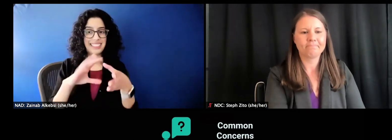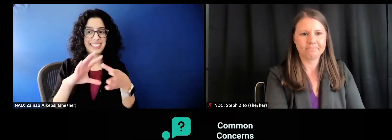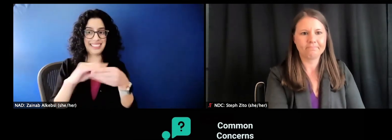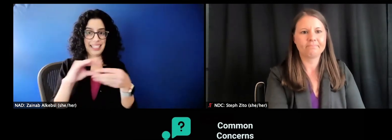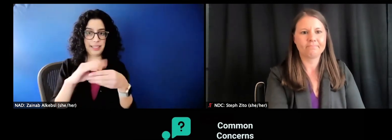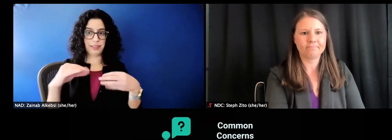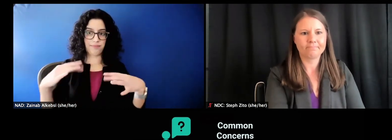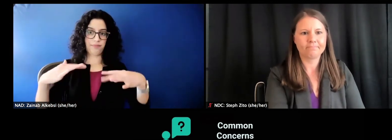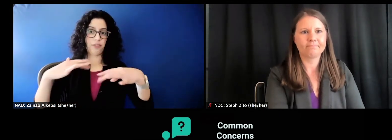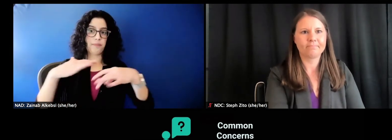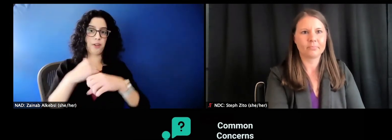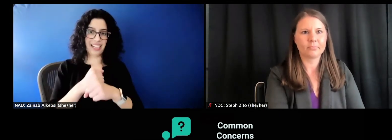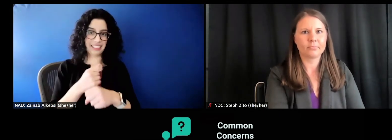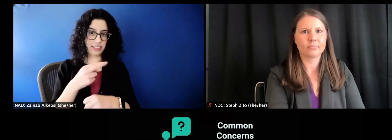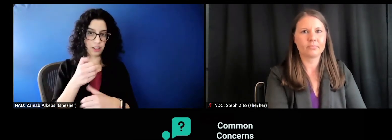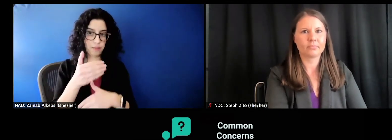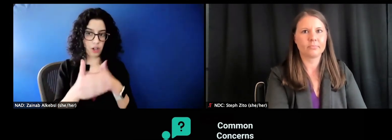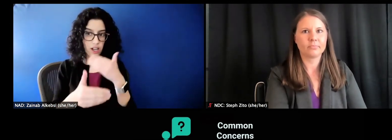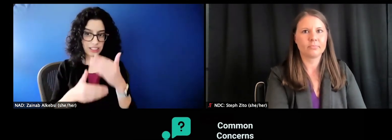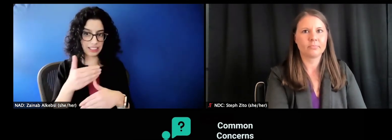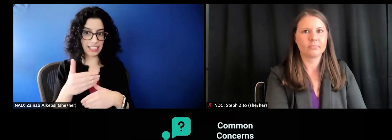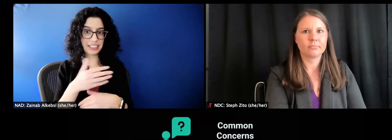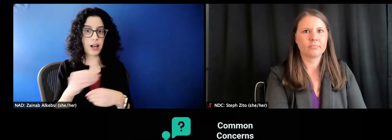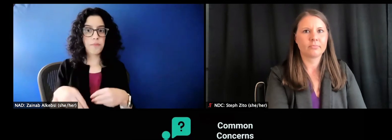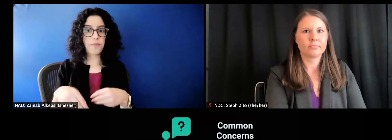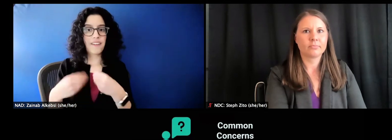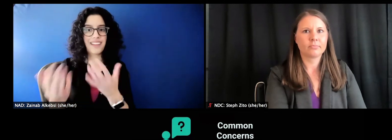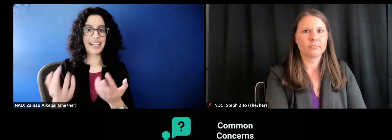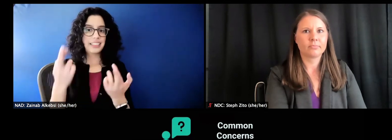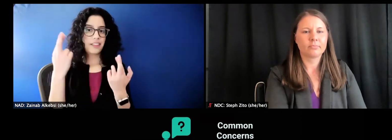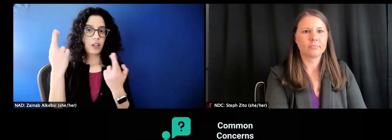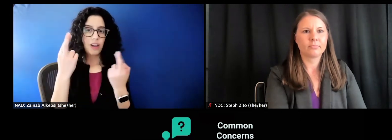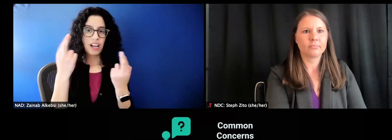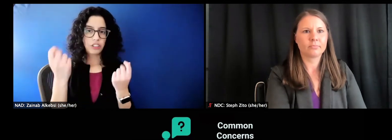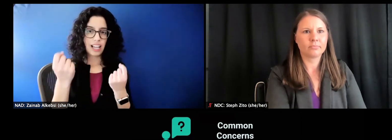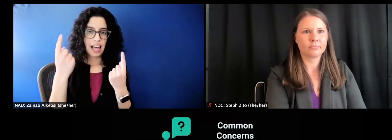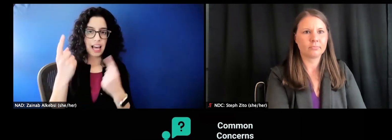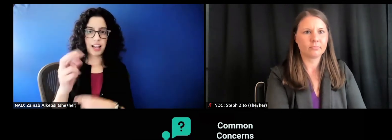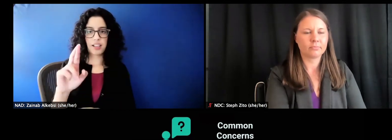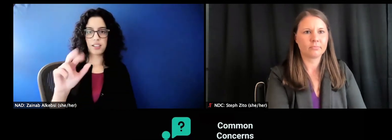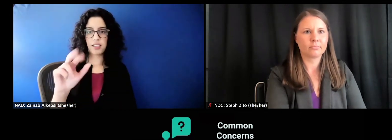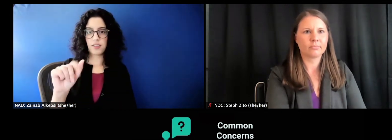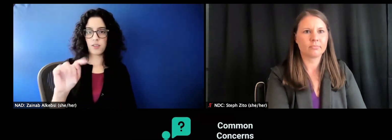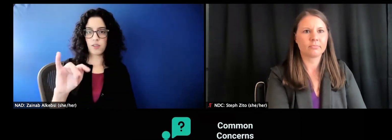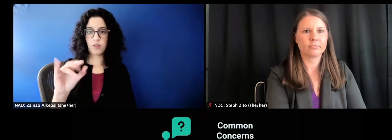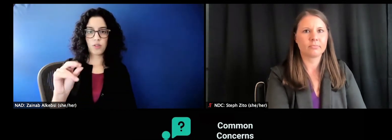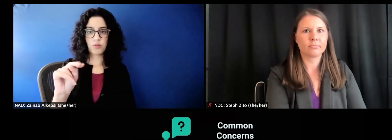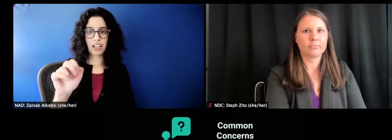summarizing the process and providing the rationale,